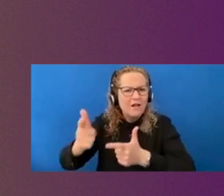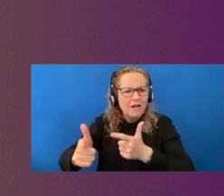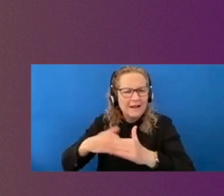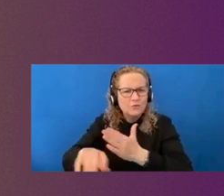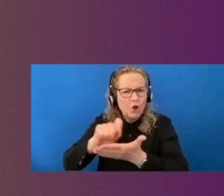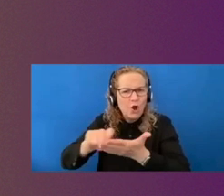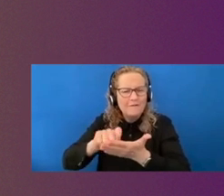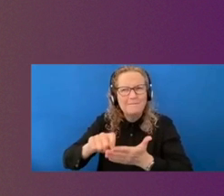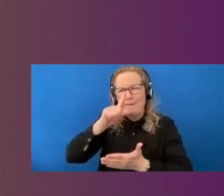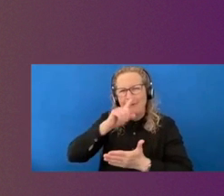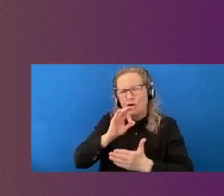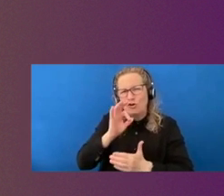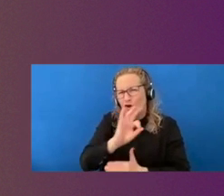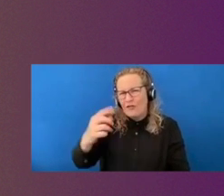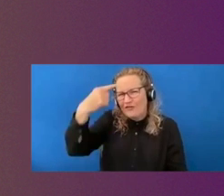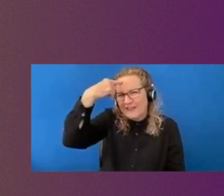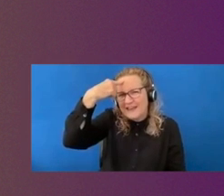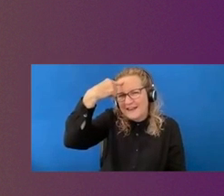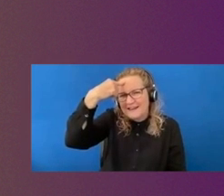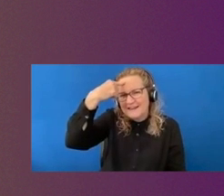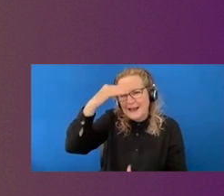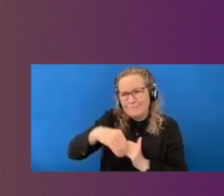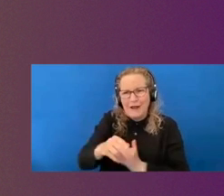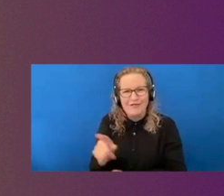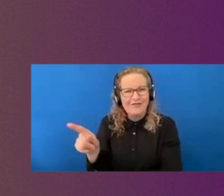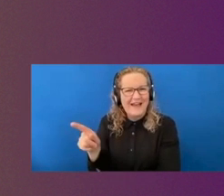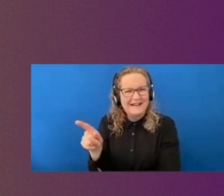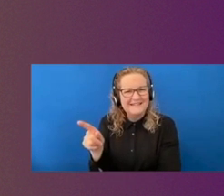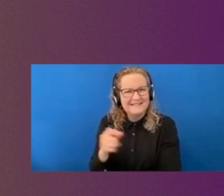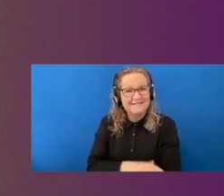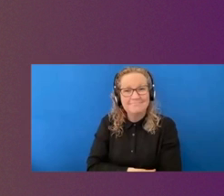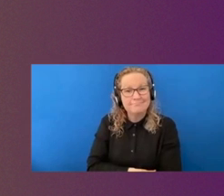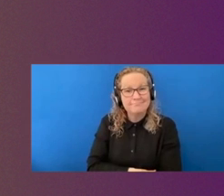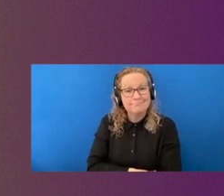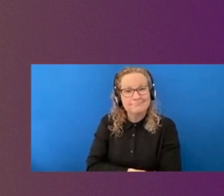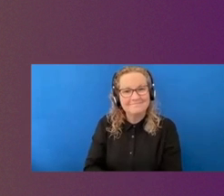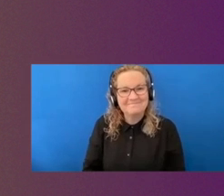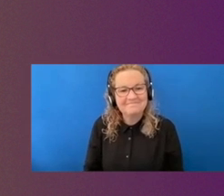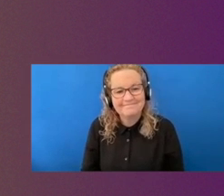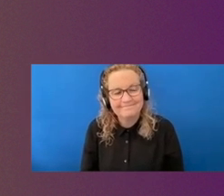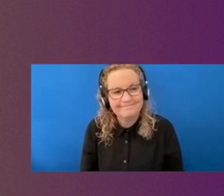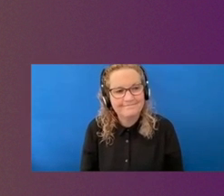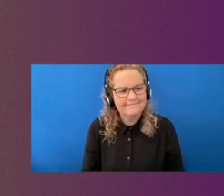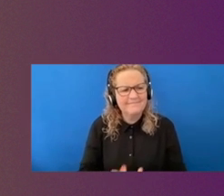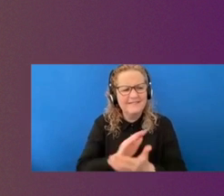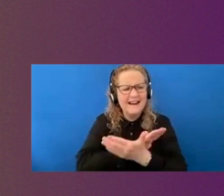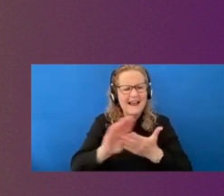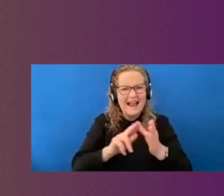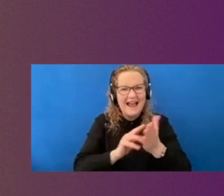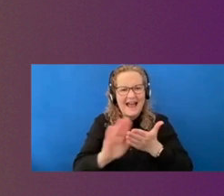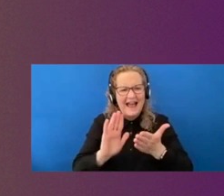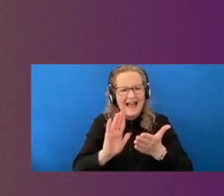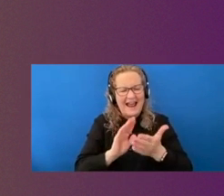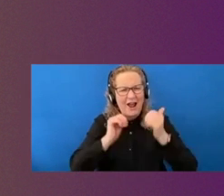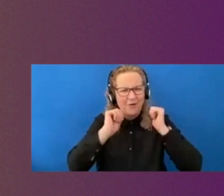realised the impact um as well and yeah that actually leads really well into our next question